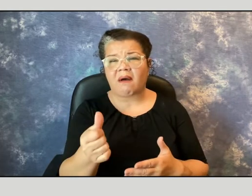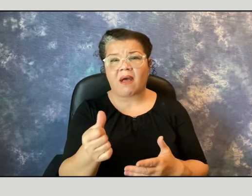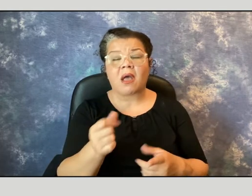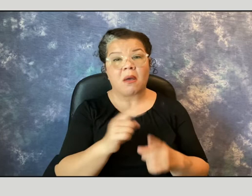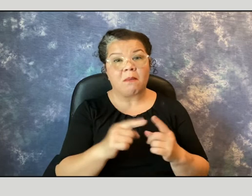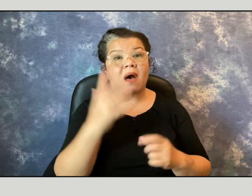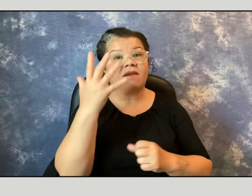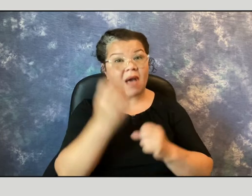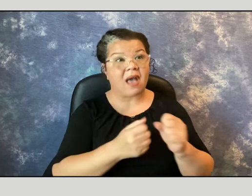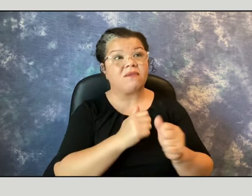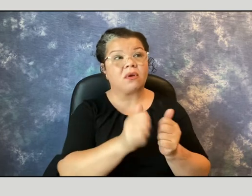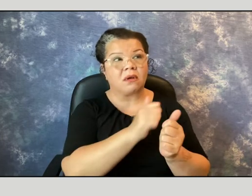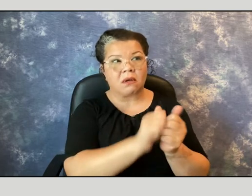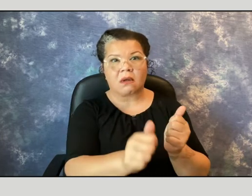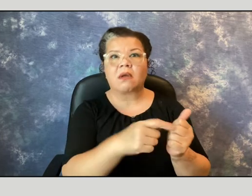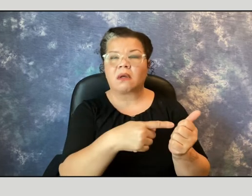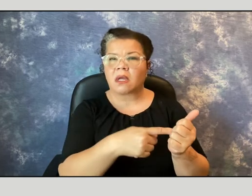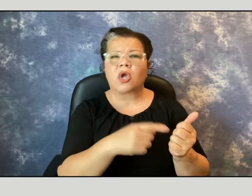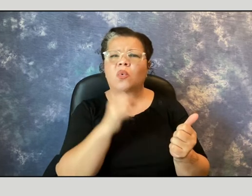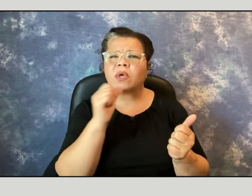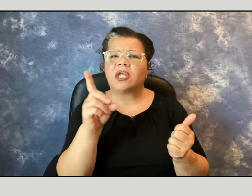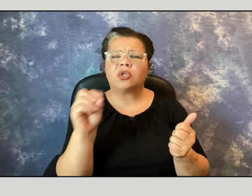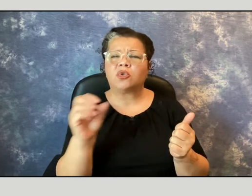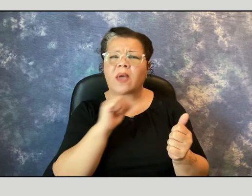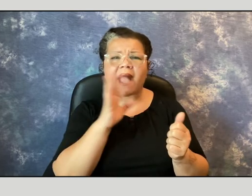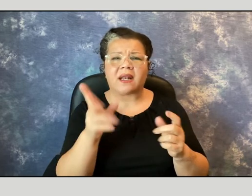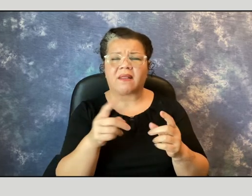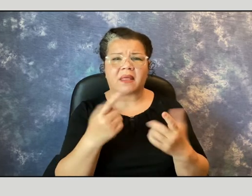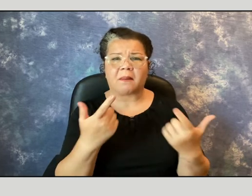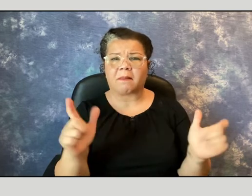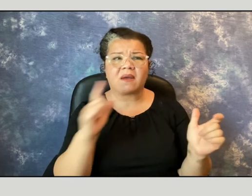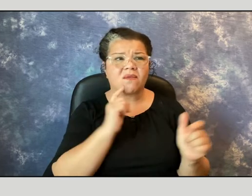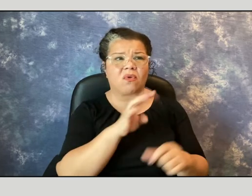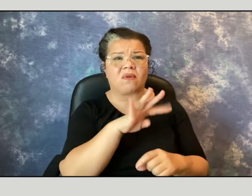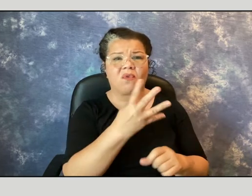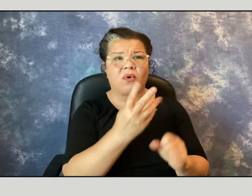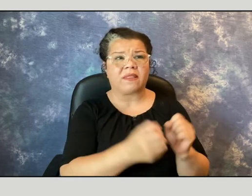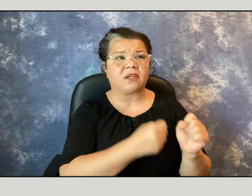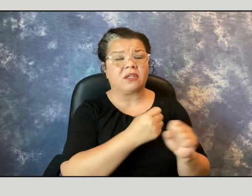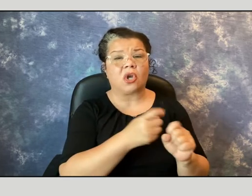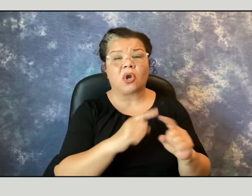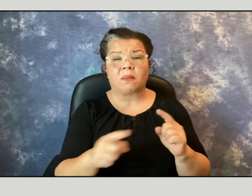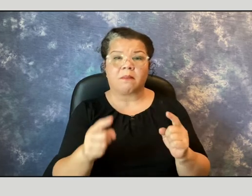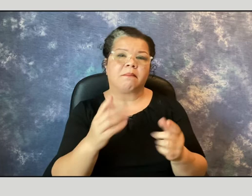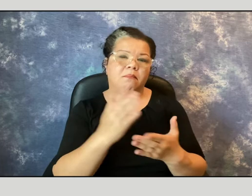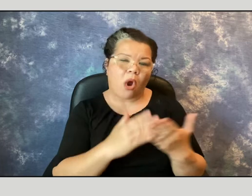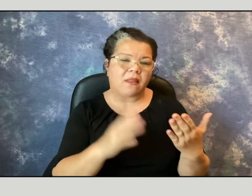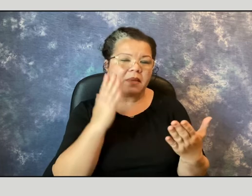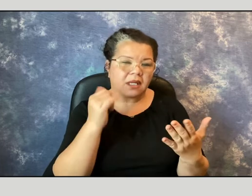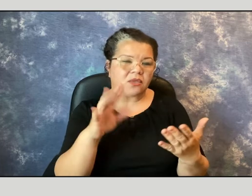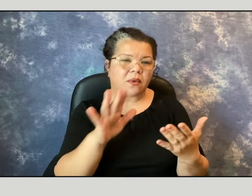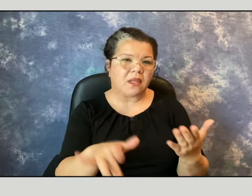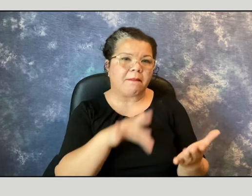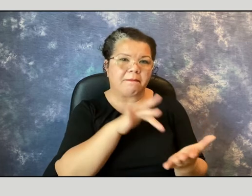We didn't do anything big last year for the fourth year, partly because we were in the pandemic,